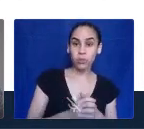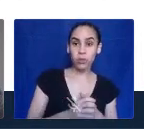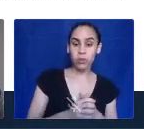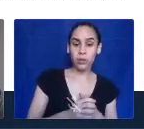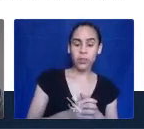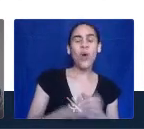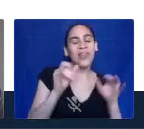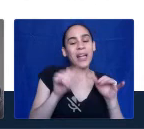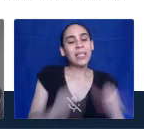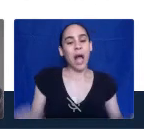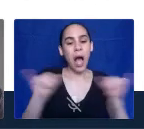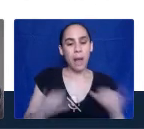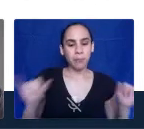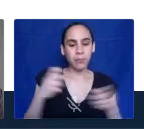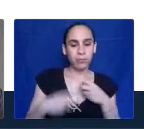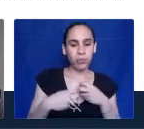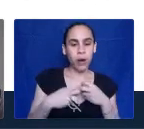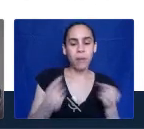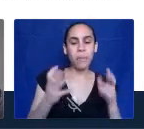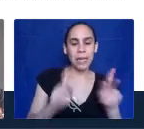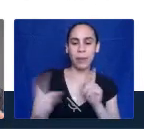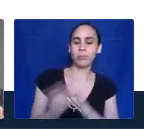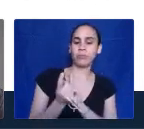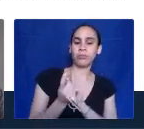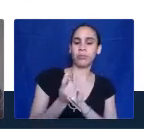are queer transitioners come to us for coaching because of that you want to frame the narrative